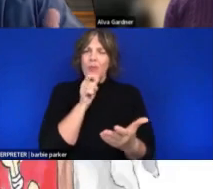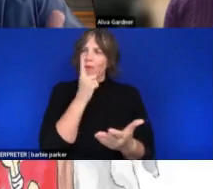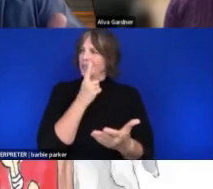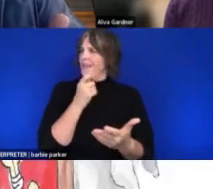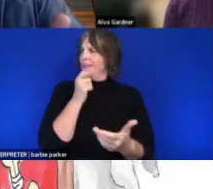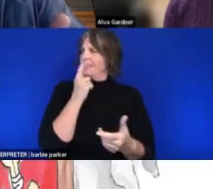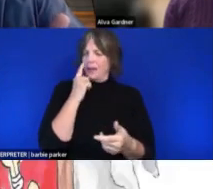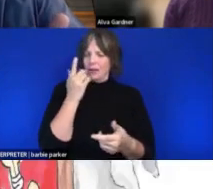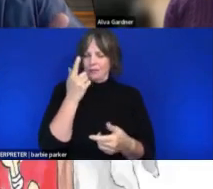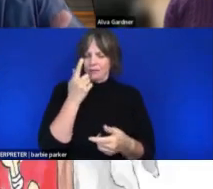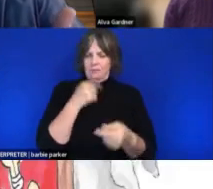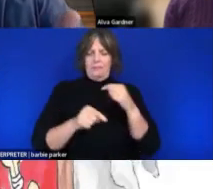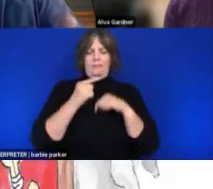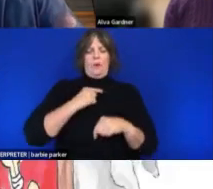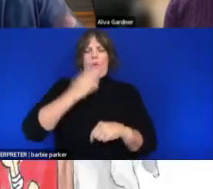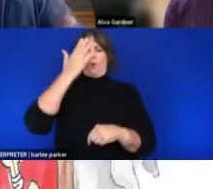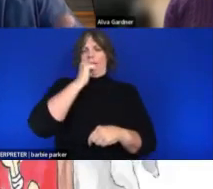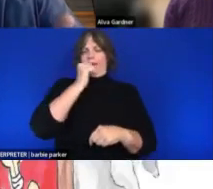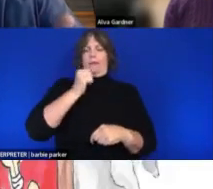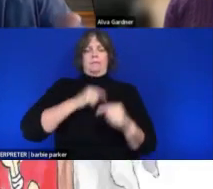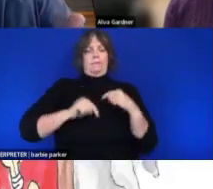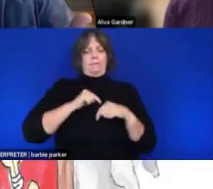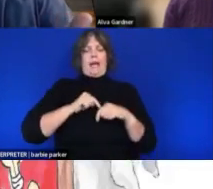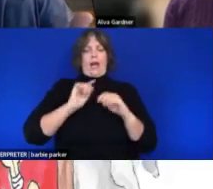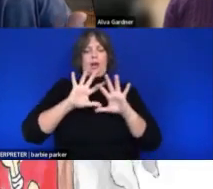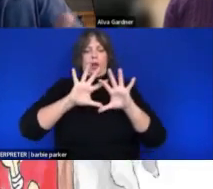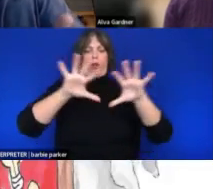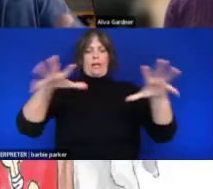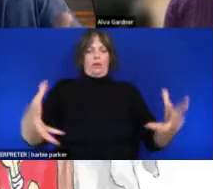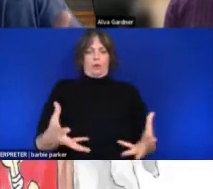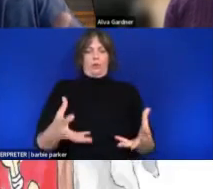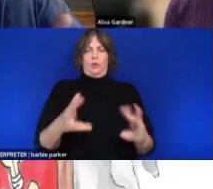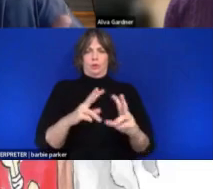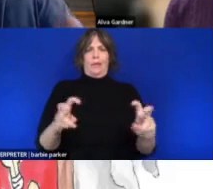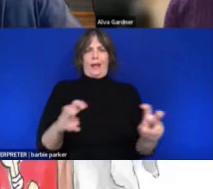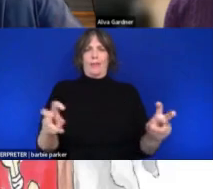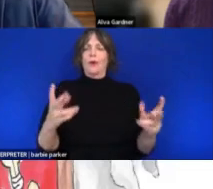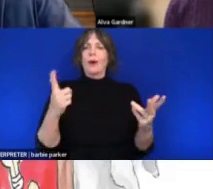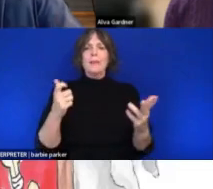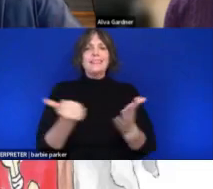look at all of this together? Because everything fits together, and we haven't done